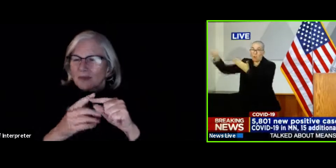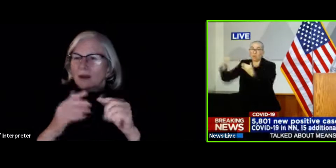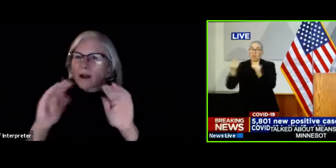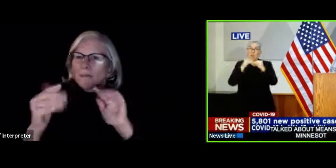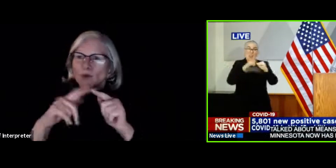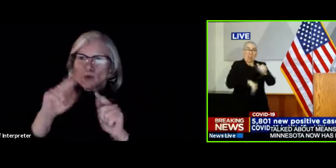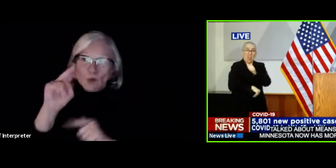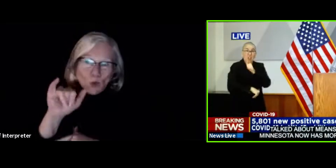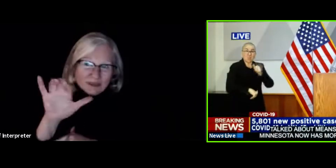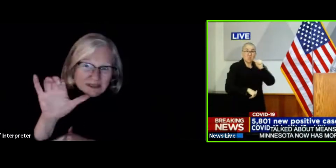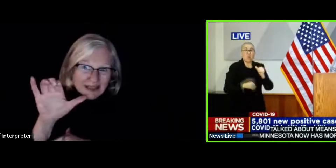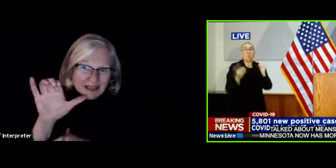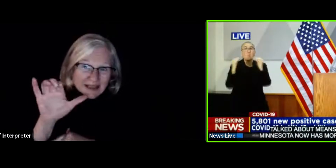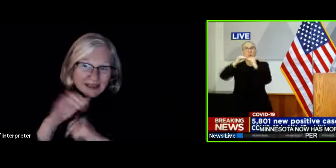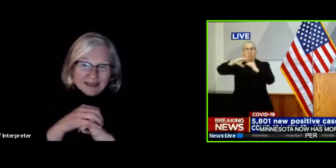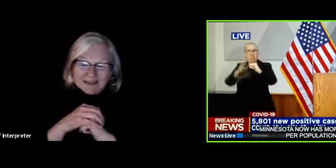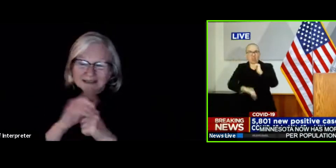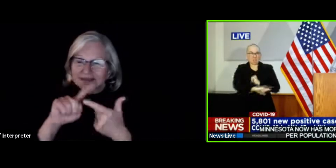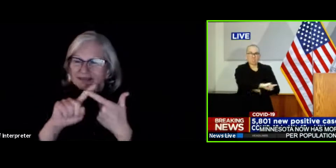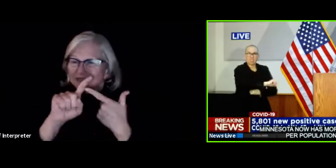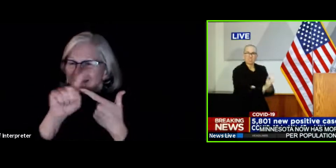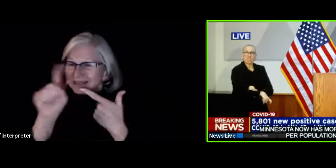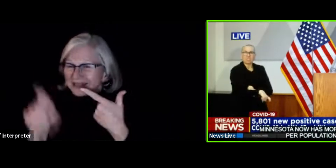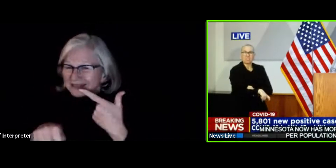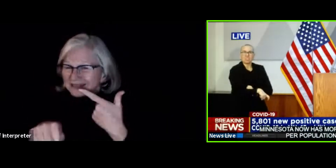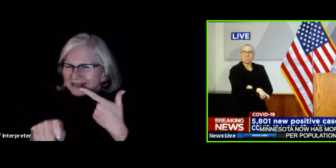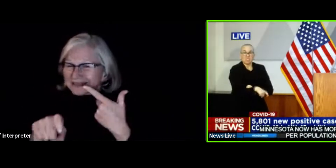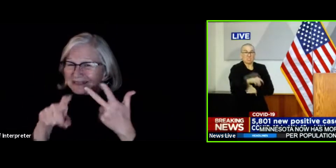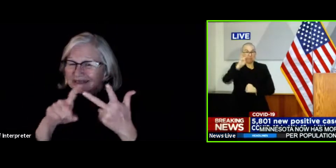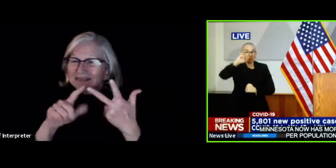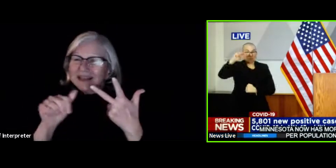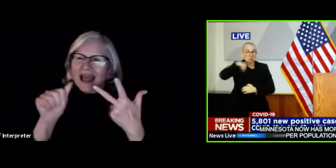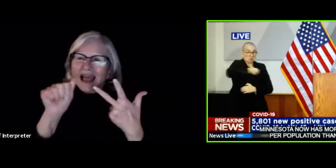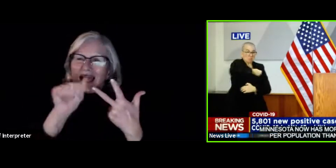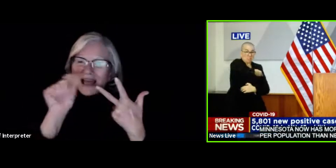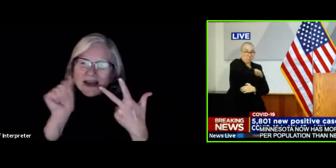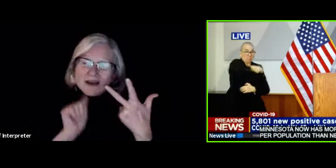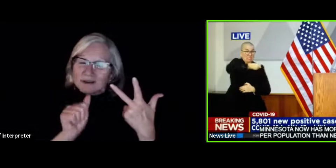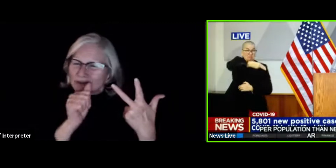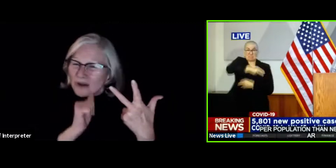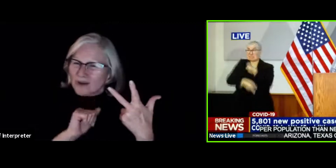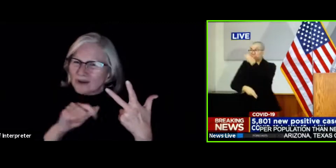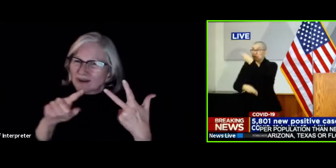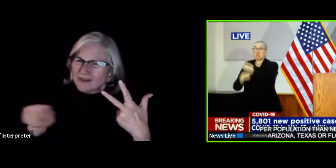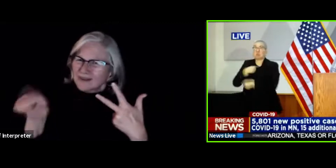HOT SPOTS. WE ARE A HOT SPOT. AS HAVE BEEN OUR NEIGHBORS FOR SOME WEEKS NOW.